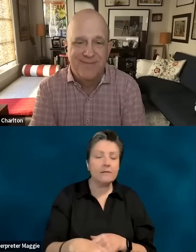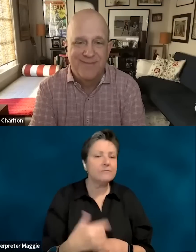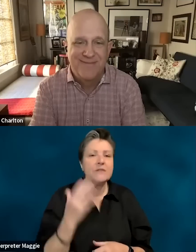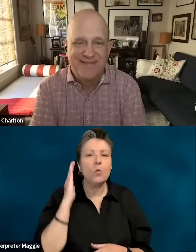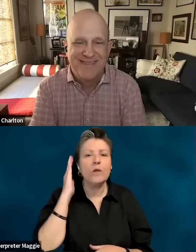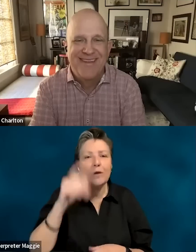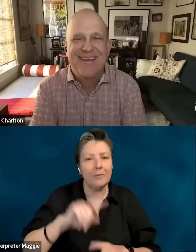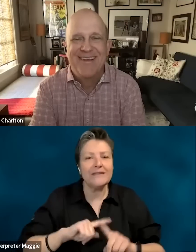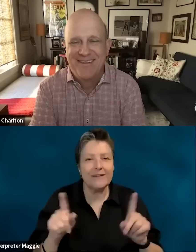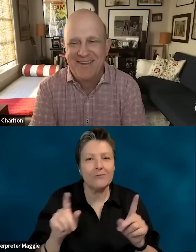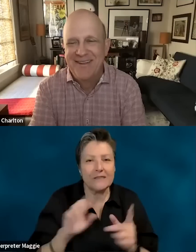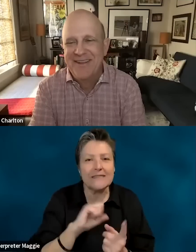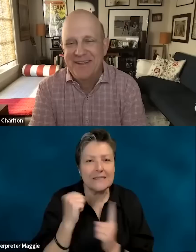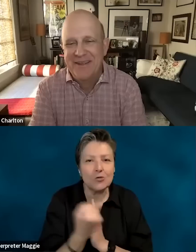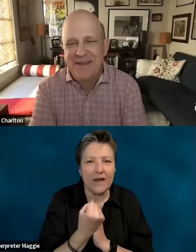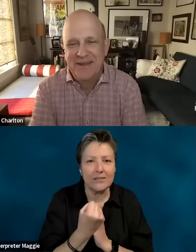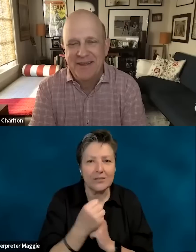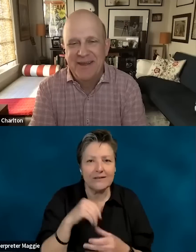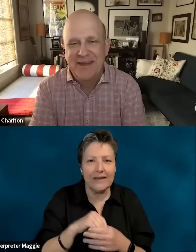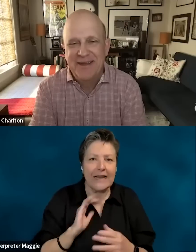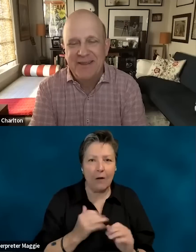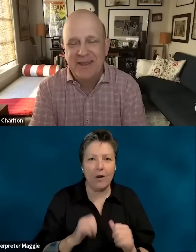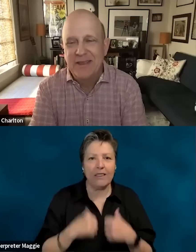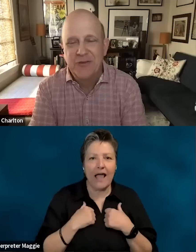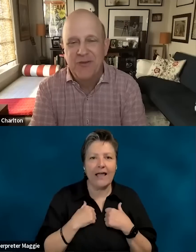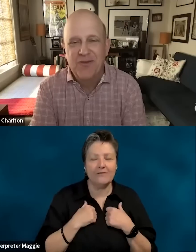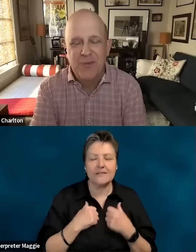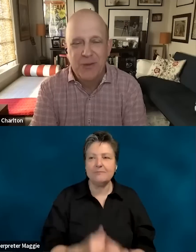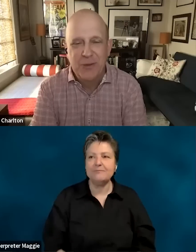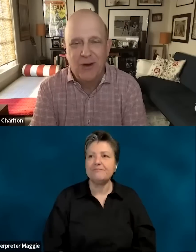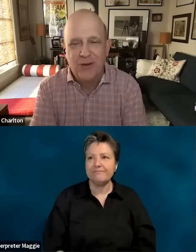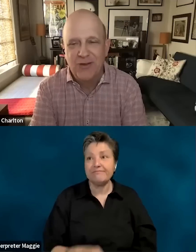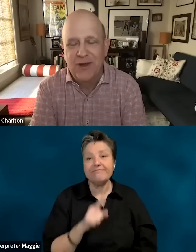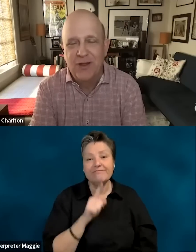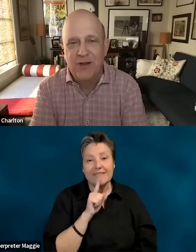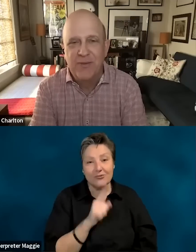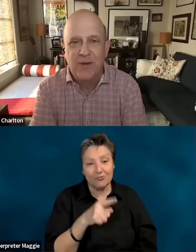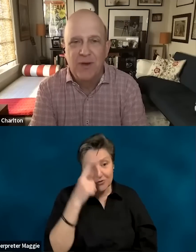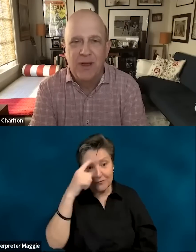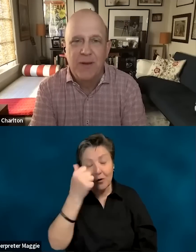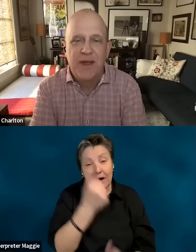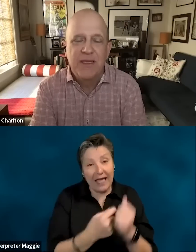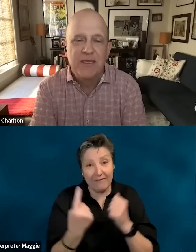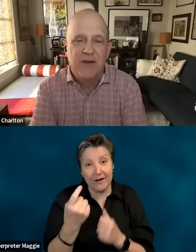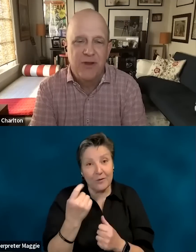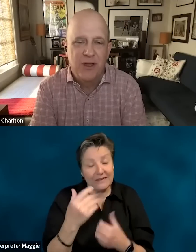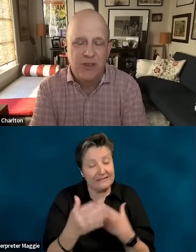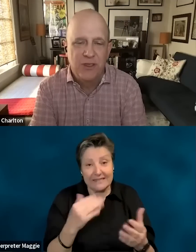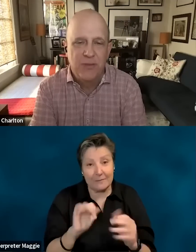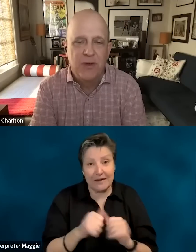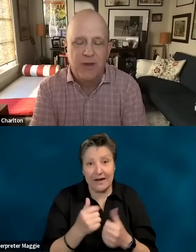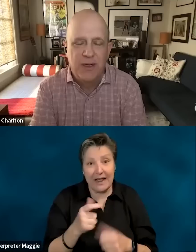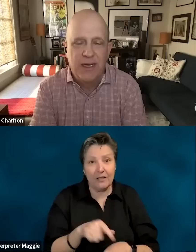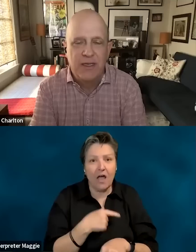in our lives, most of us. I think that's true for everybody regardless of how long you've been around. I think self-knowledge is a big one.